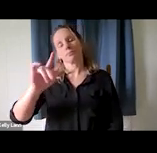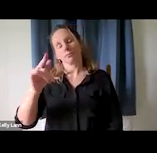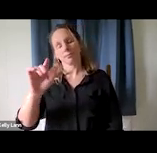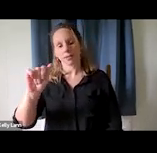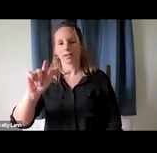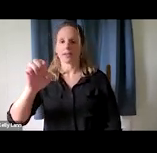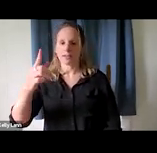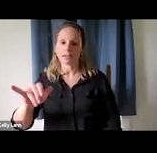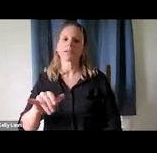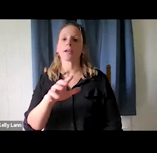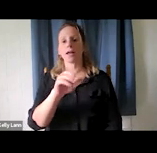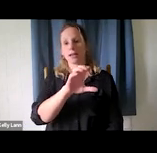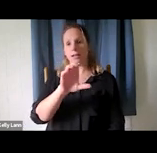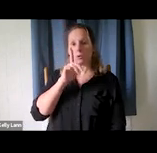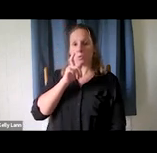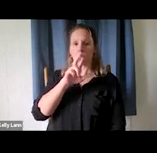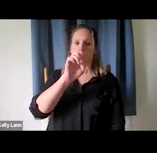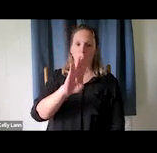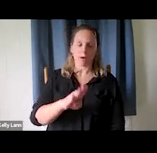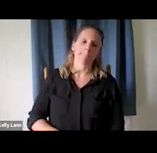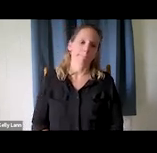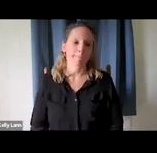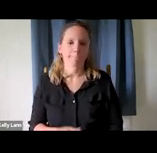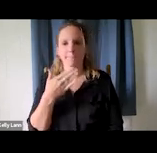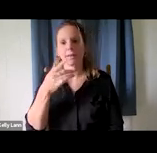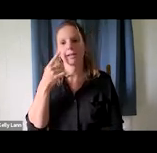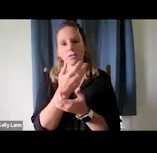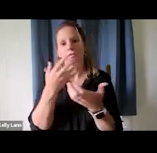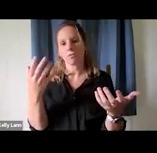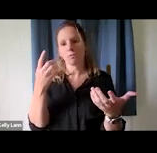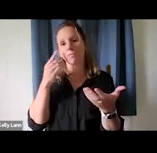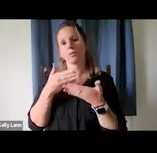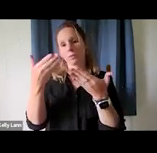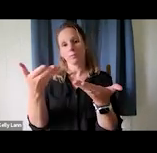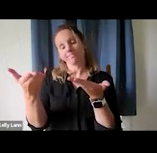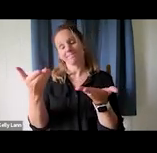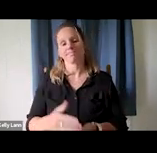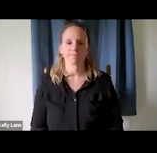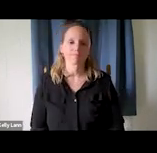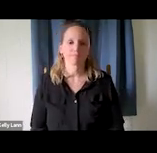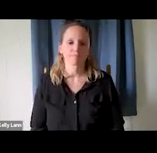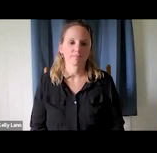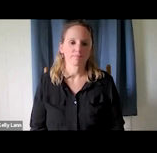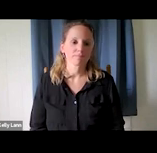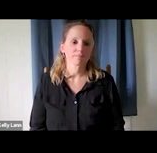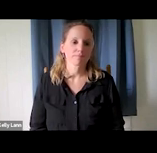and closed captioning, we have Rob Hemingway. So thank you so much for providing these services for our participants.